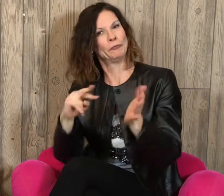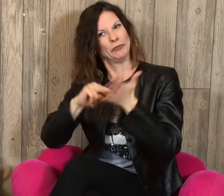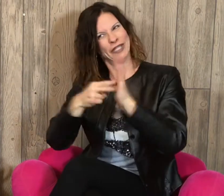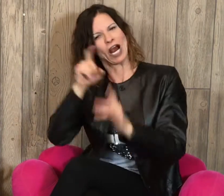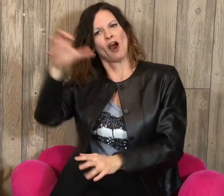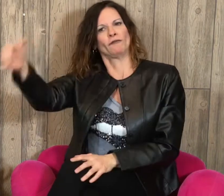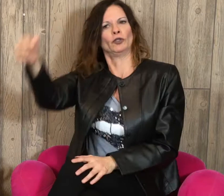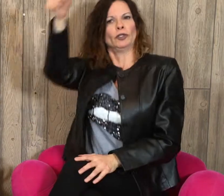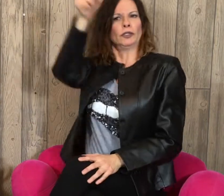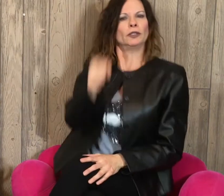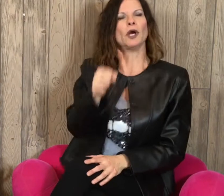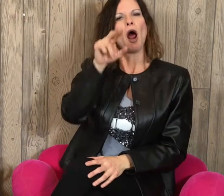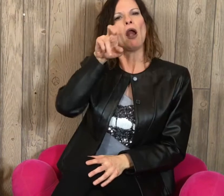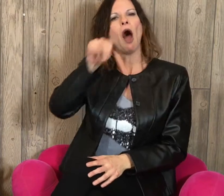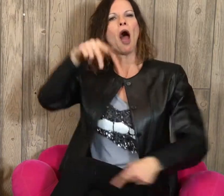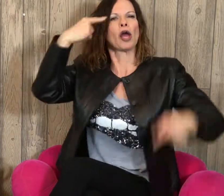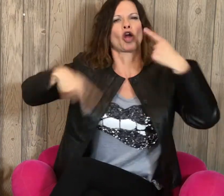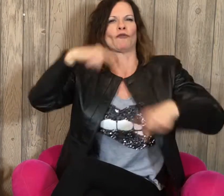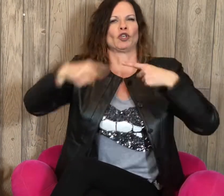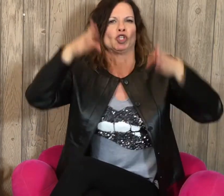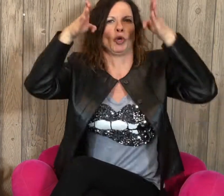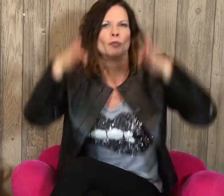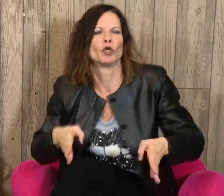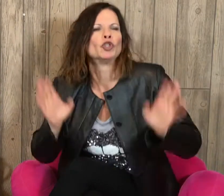and concerned with their appearance as an organization,